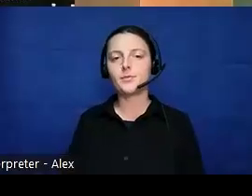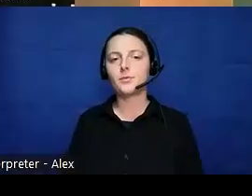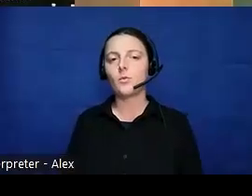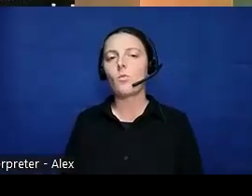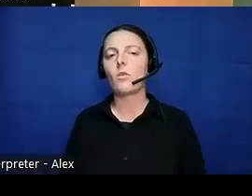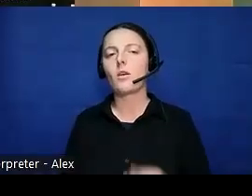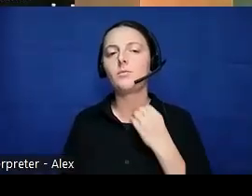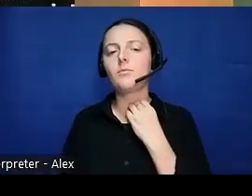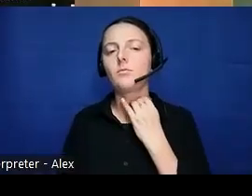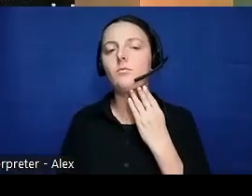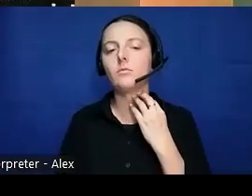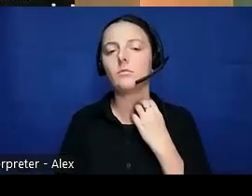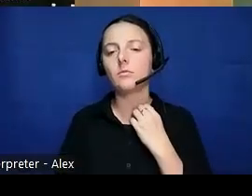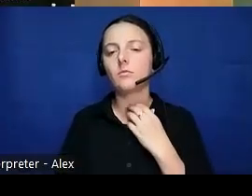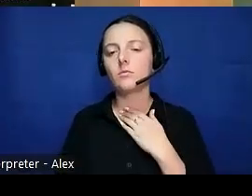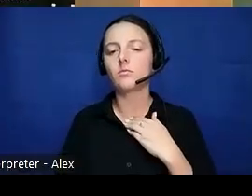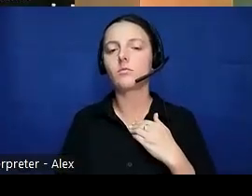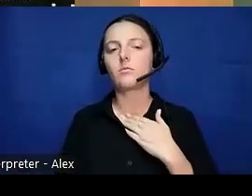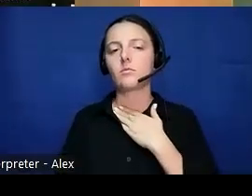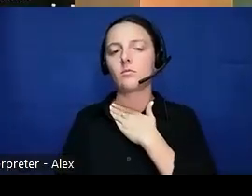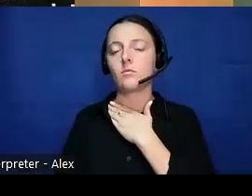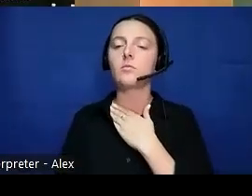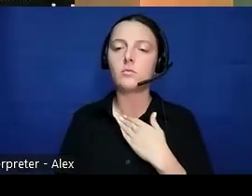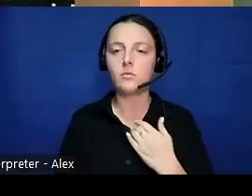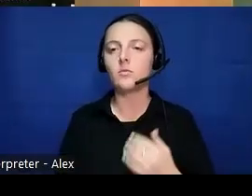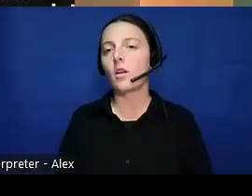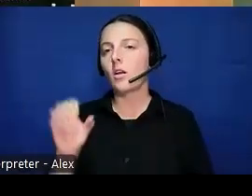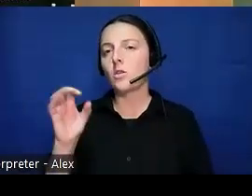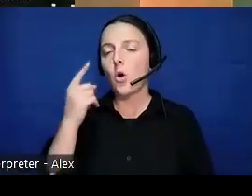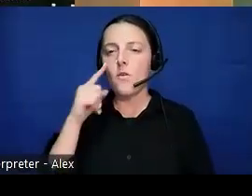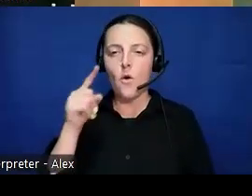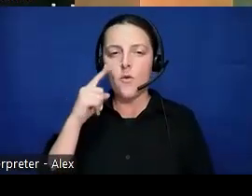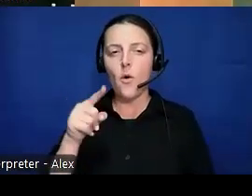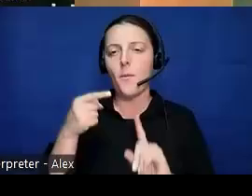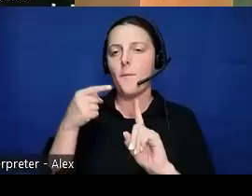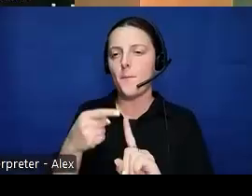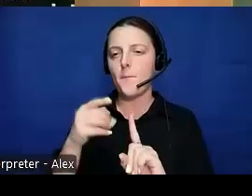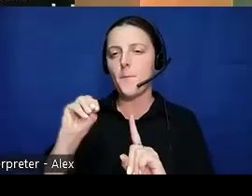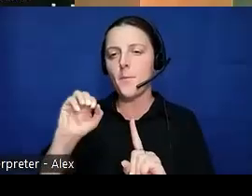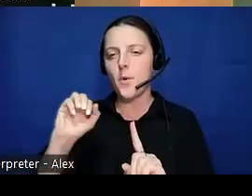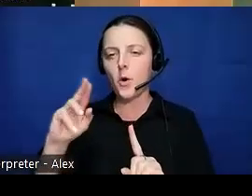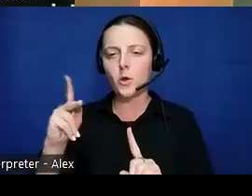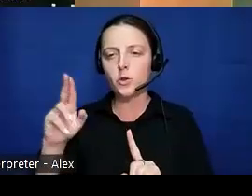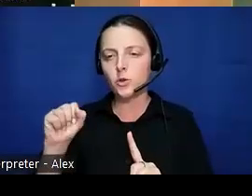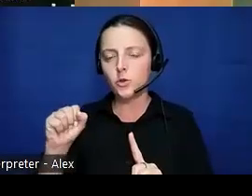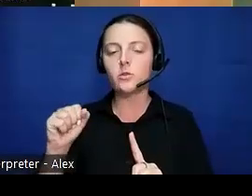um markers right like CRP uh not many people get very excited about it except for me. I'm I'm very